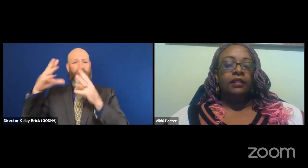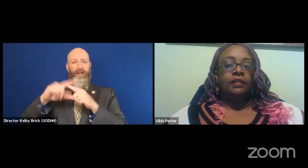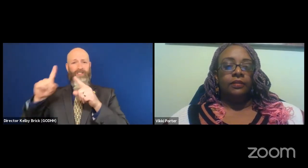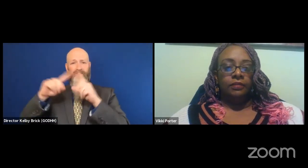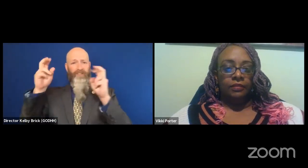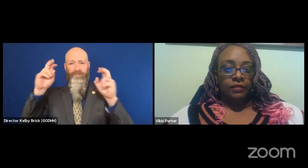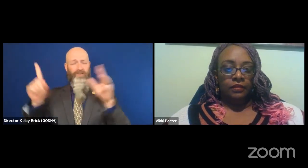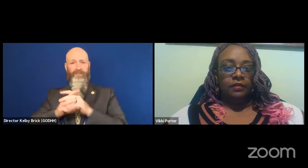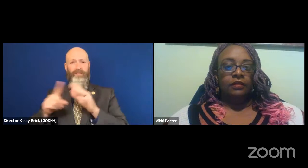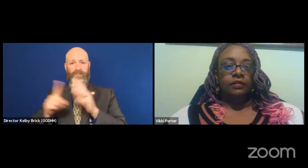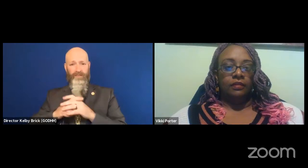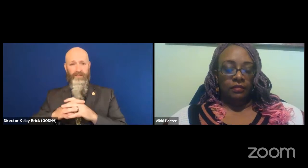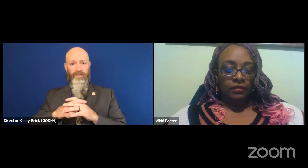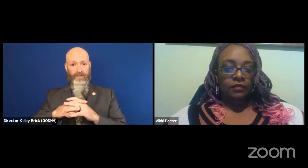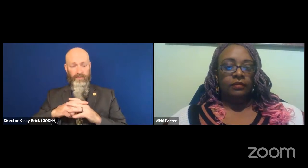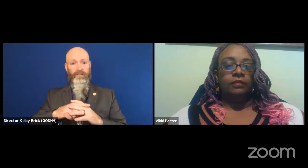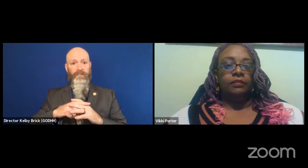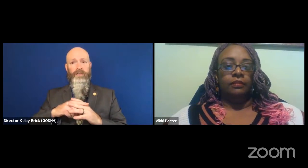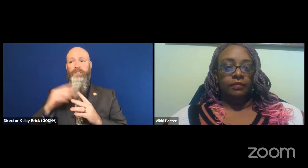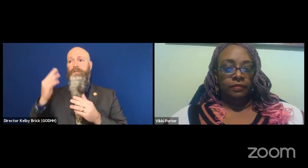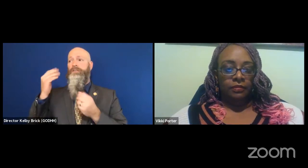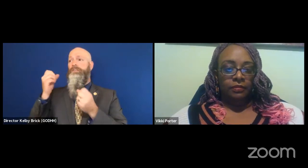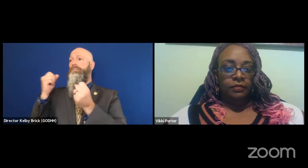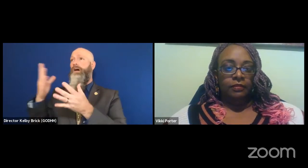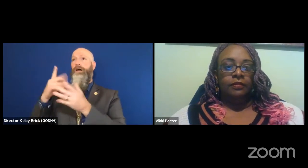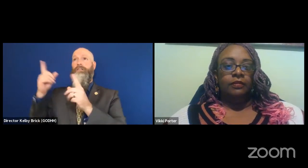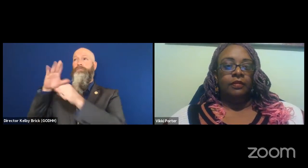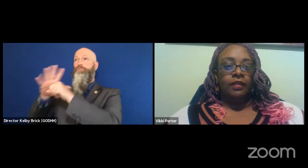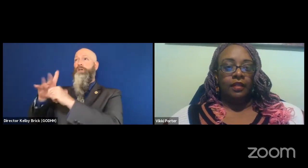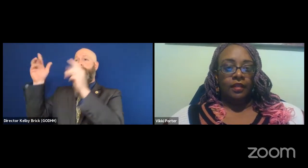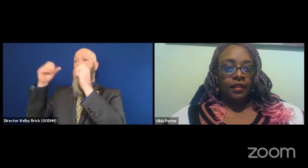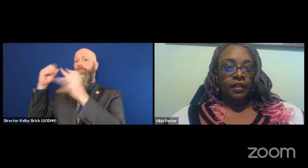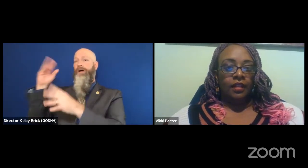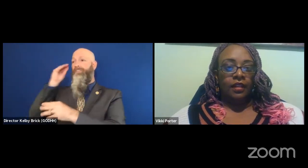And through your guidance and your advice as various issues arise, including Black Lives